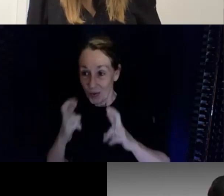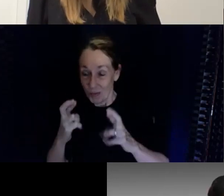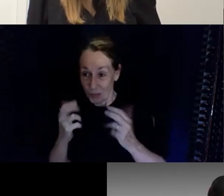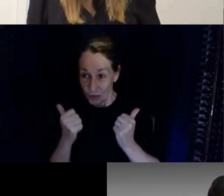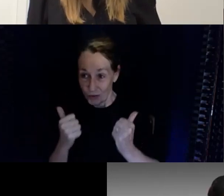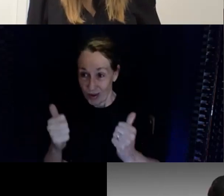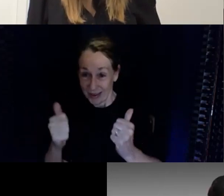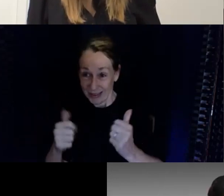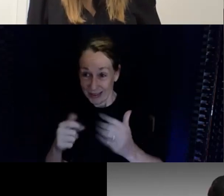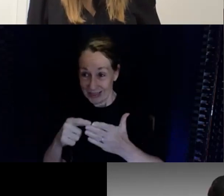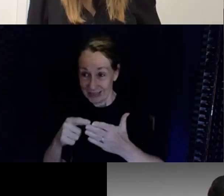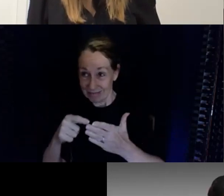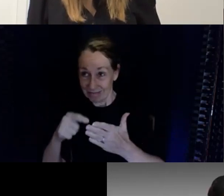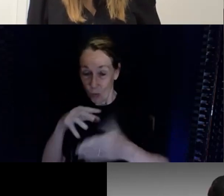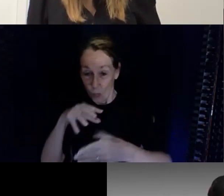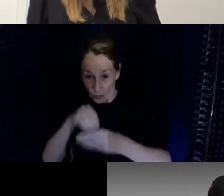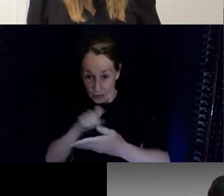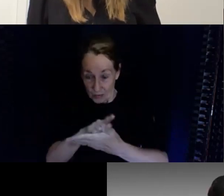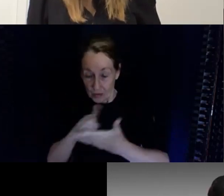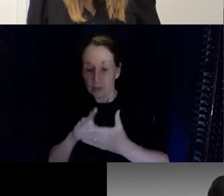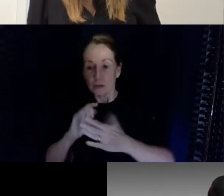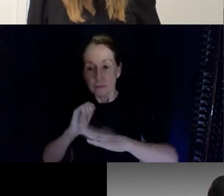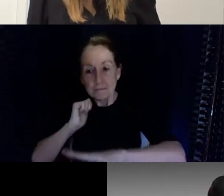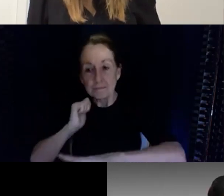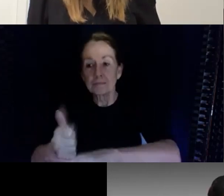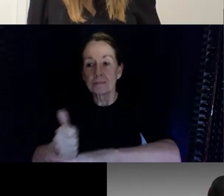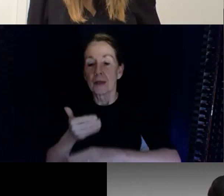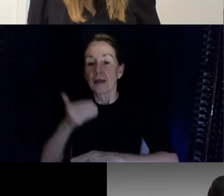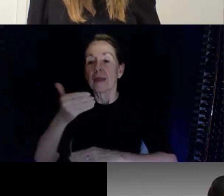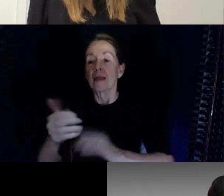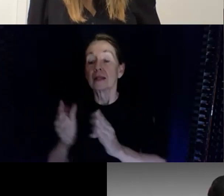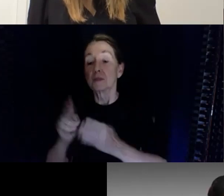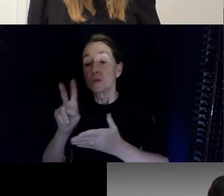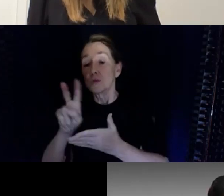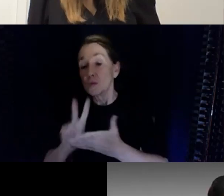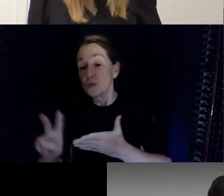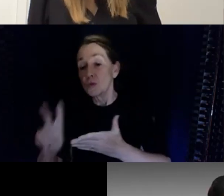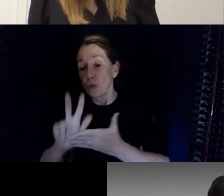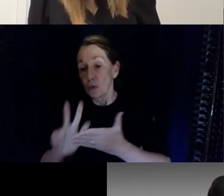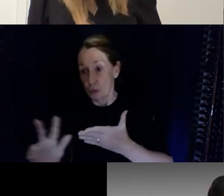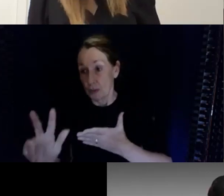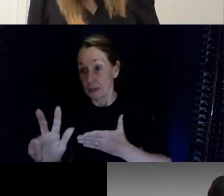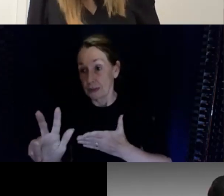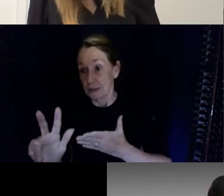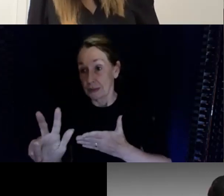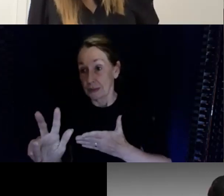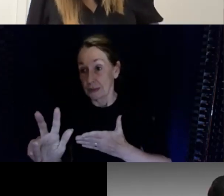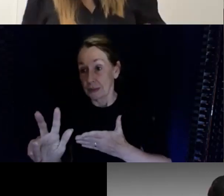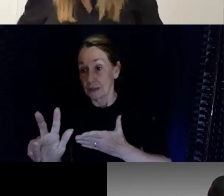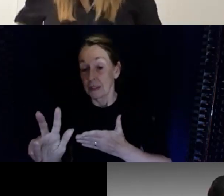I WILL FOLLOW UP AGAIN WITH THE DOODLE POLL AND GIVE EVERYBODY A BUNCH OF AVAILABLE DATES.